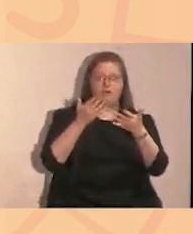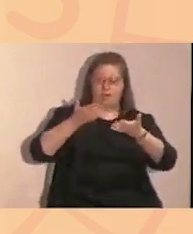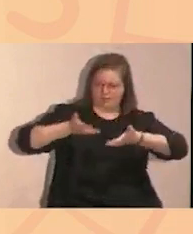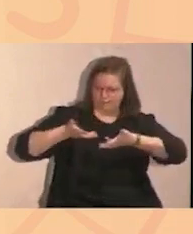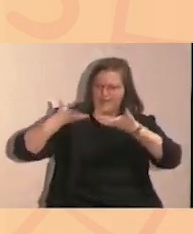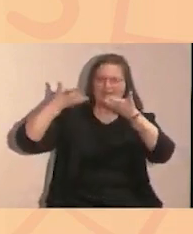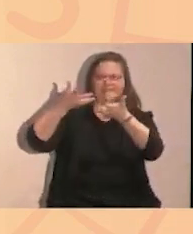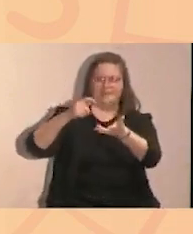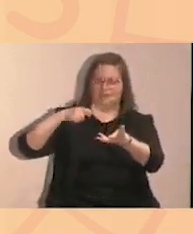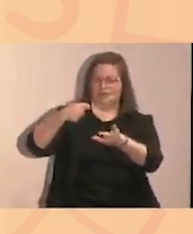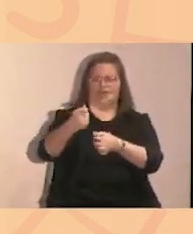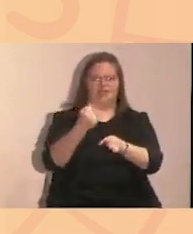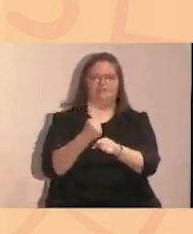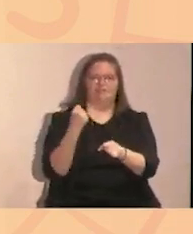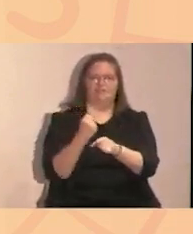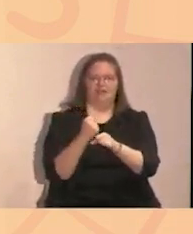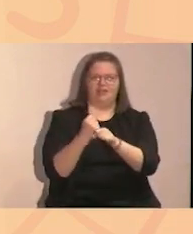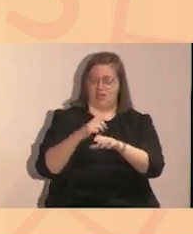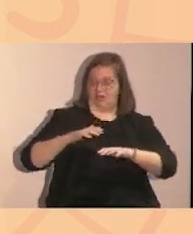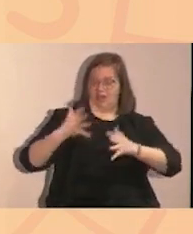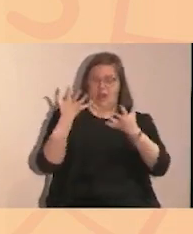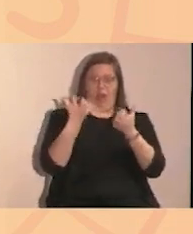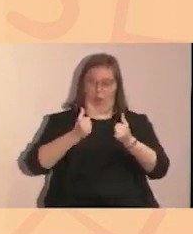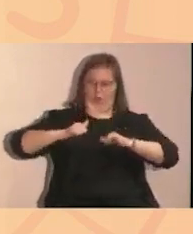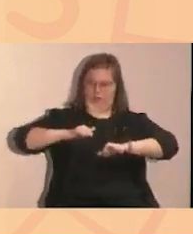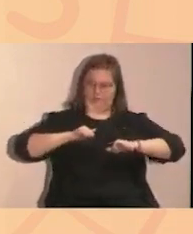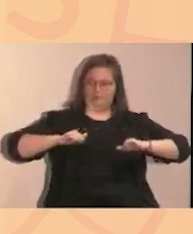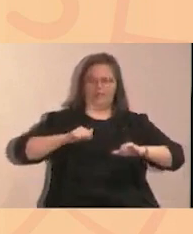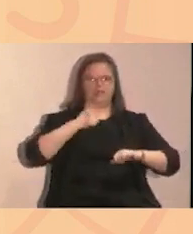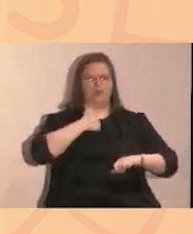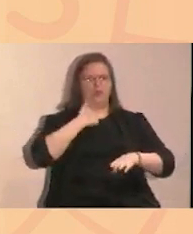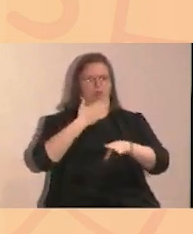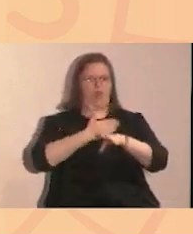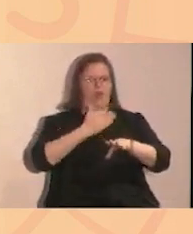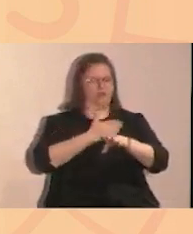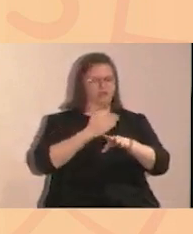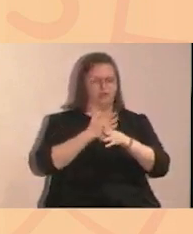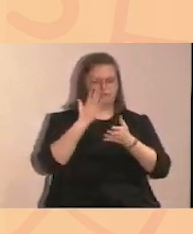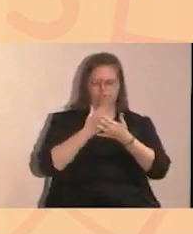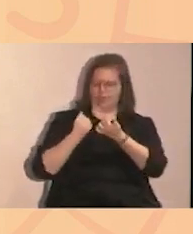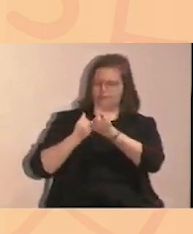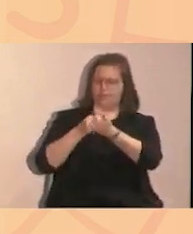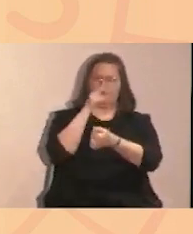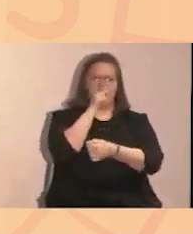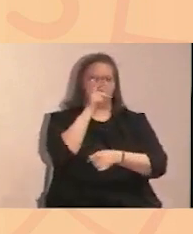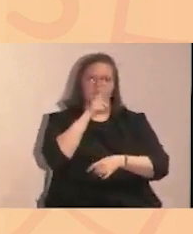My job is to really support younger people, to realize their dreams. And, you know, in a space where there's